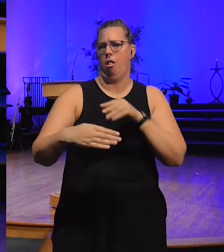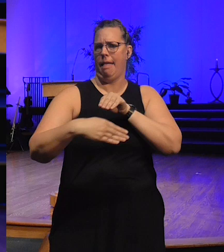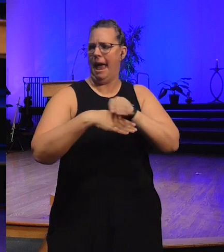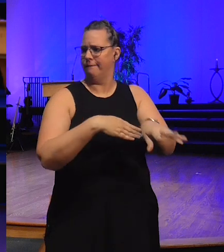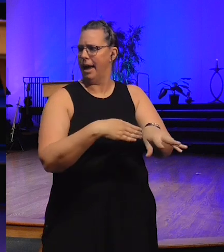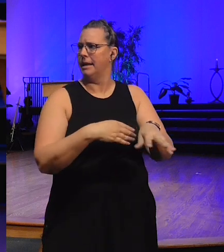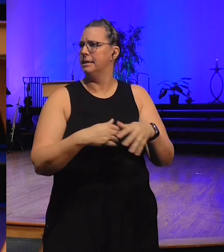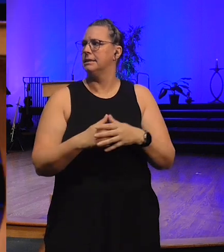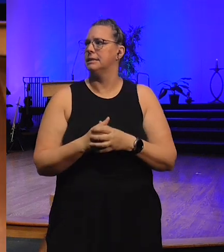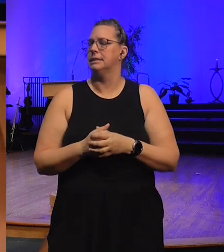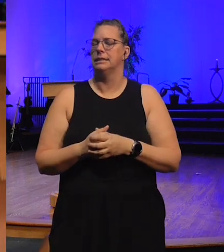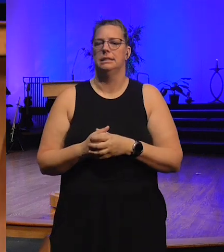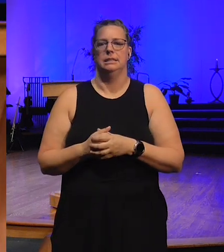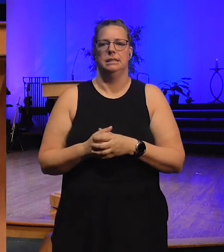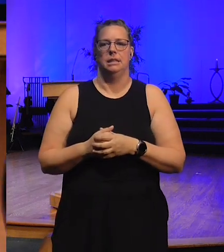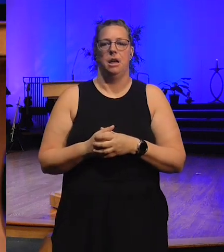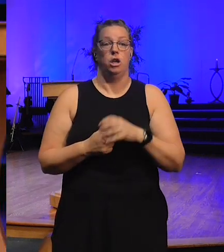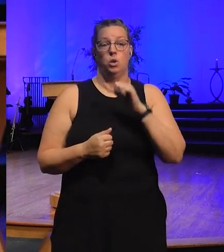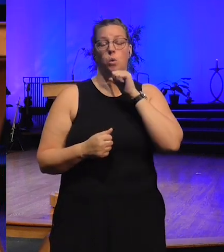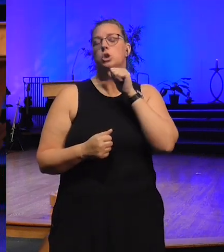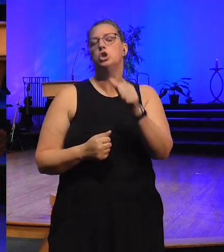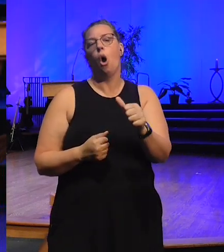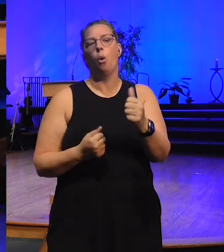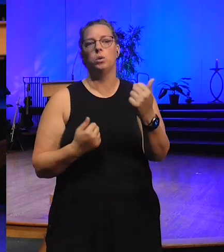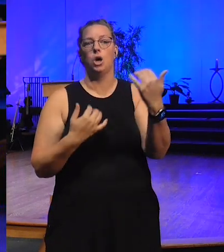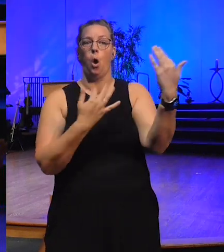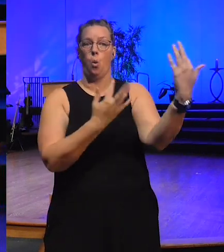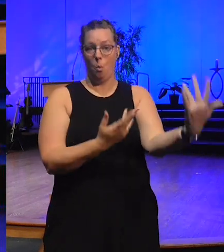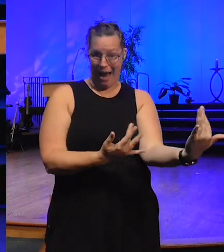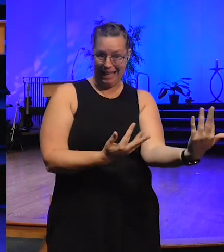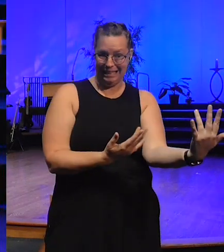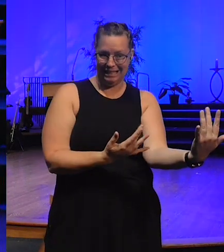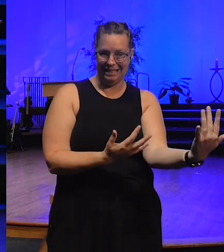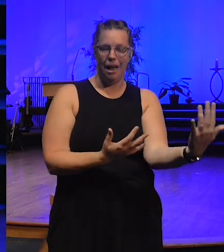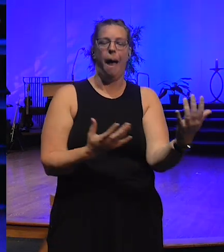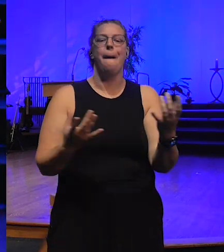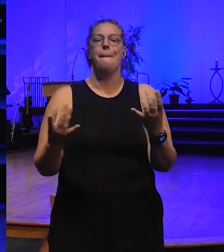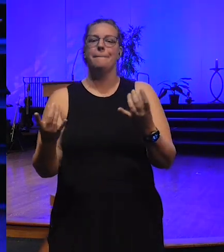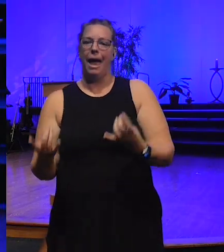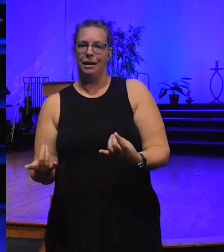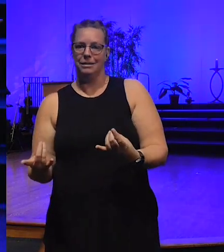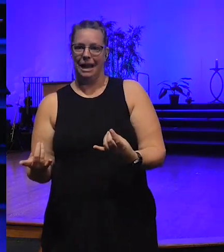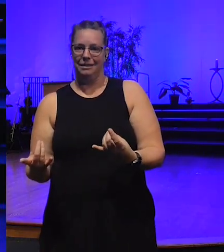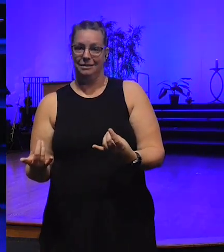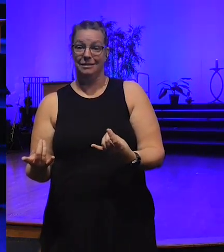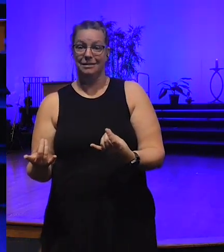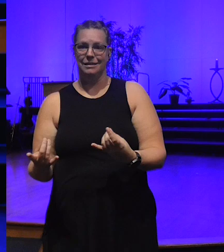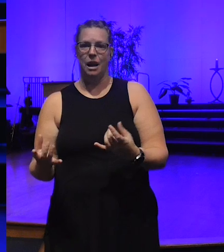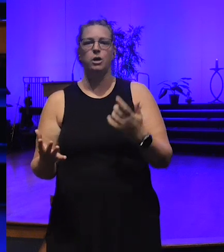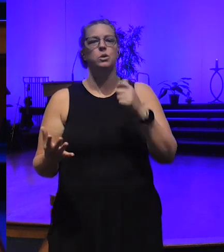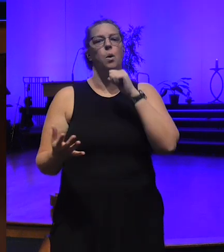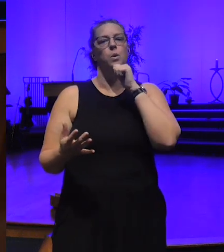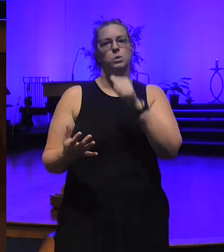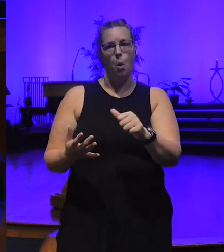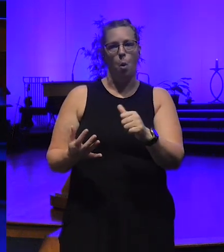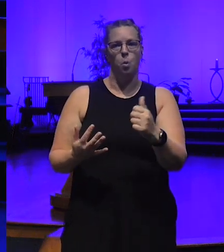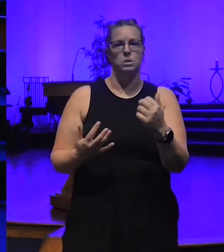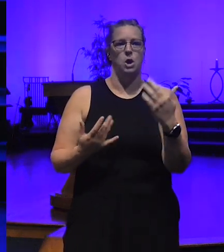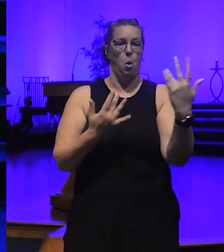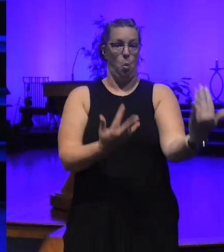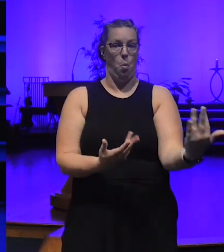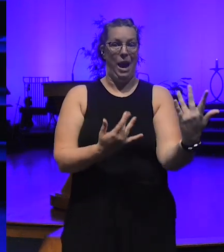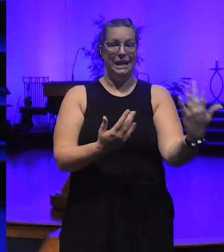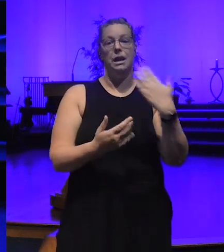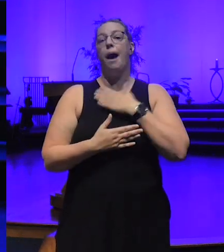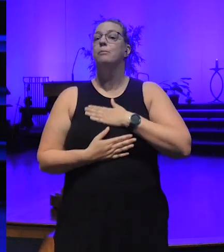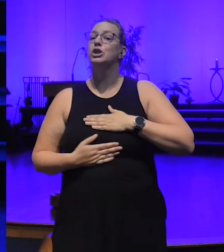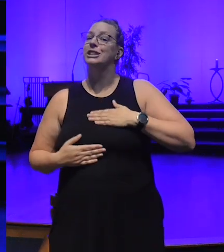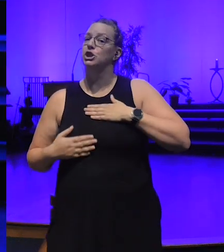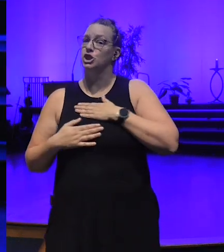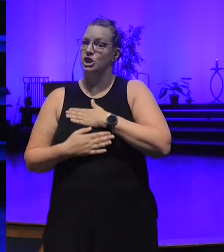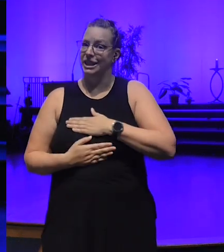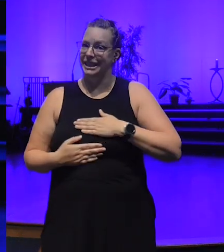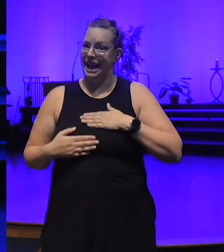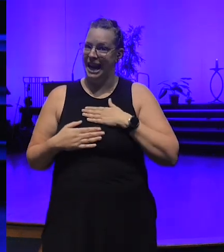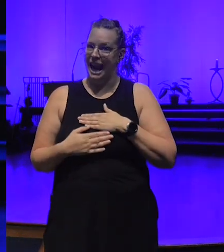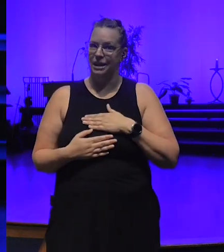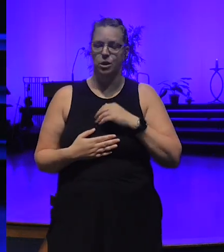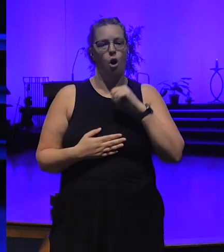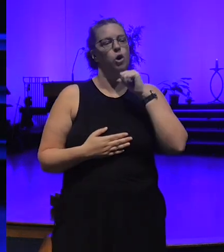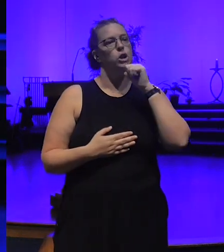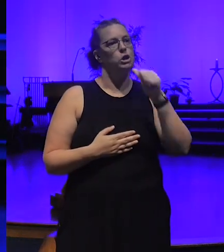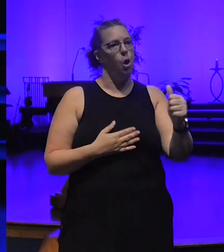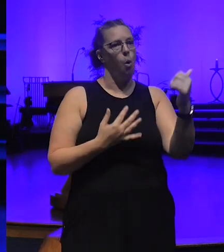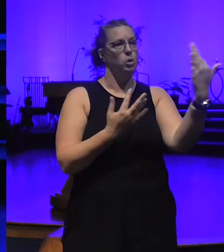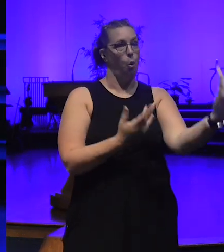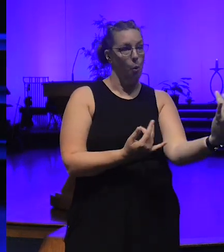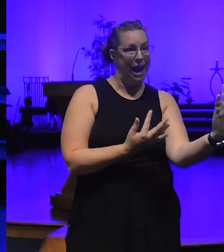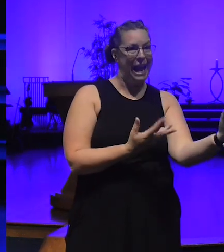to put it this way don't wait meditate don't wait appreciate don't wait accentuate whenever